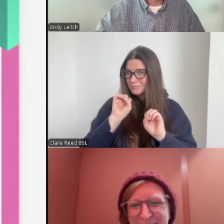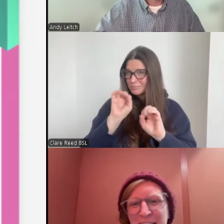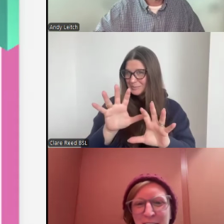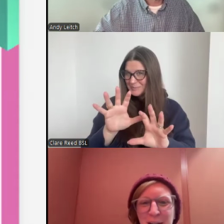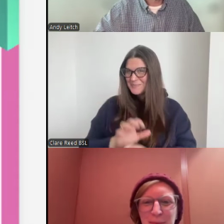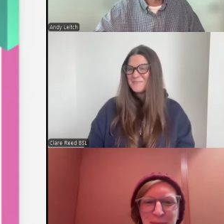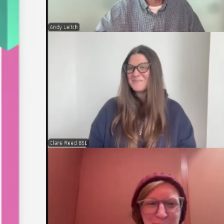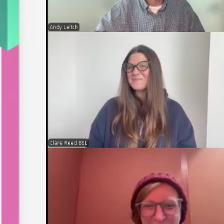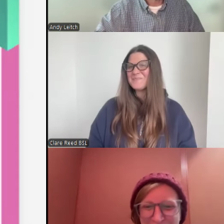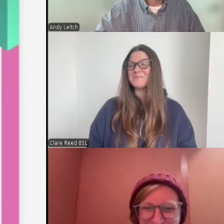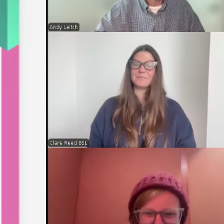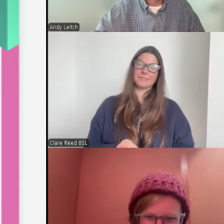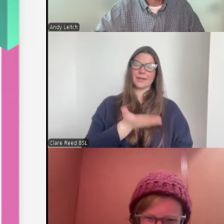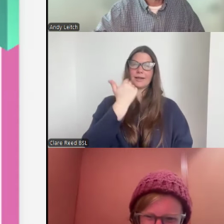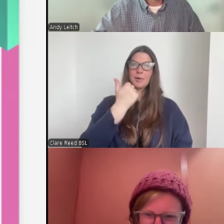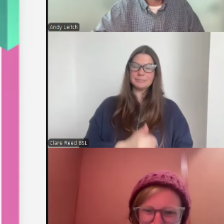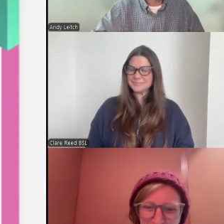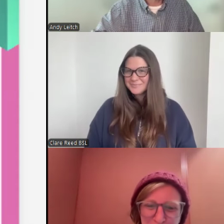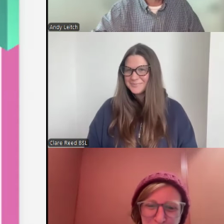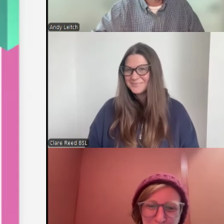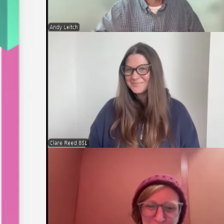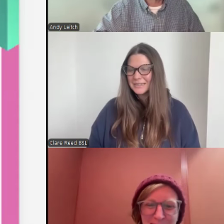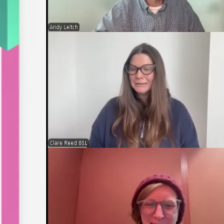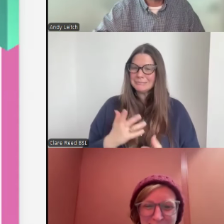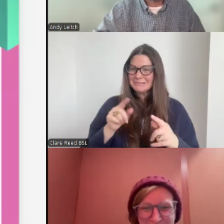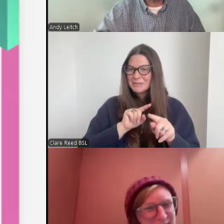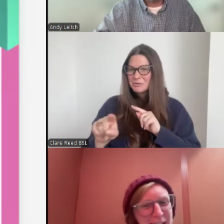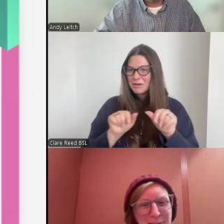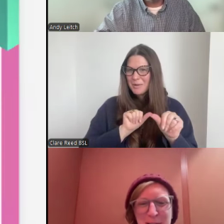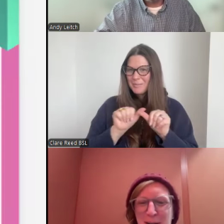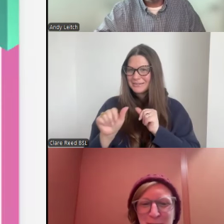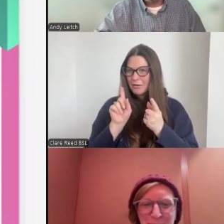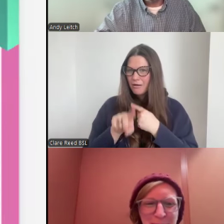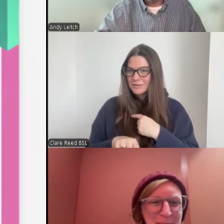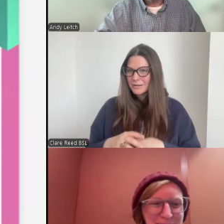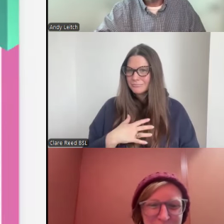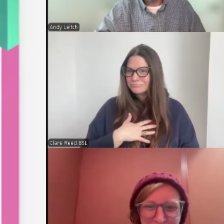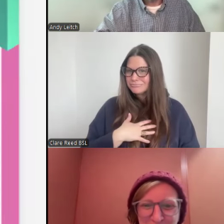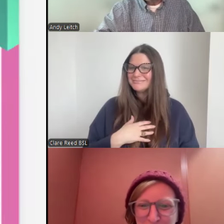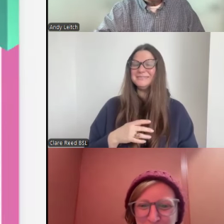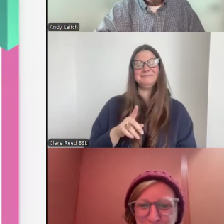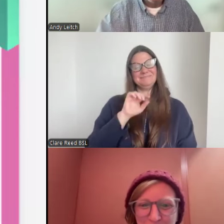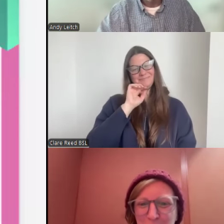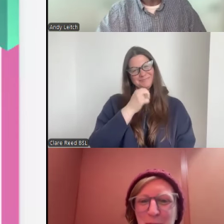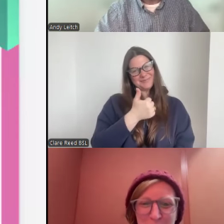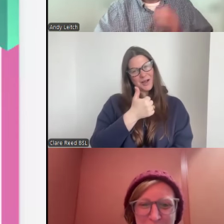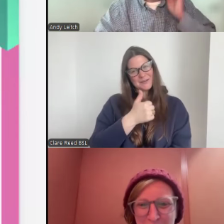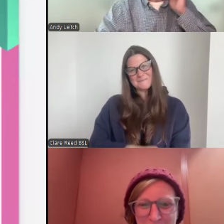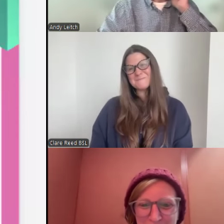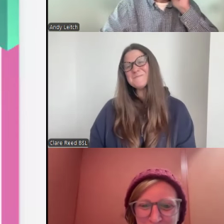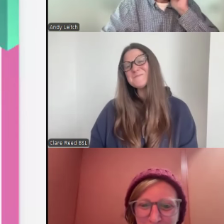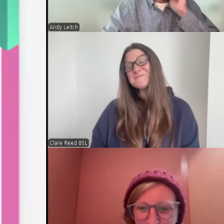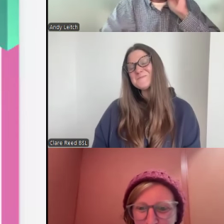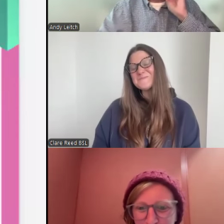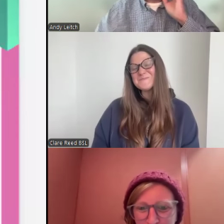Go on then. I'll do my best to answer them. Yes, I'm sure you will do perfectly fine.